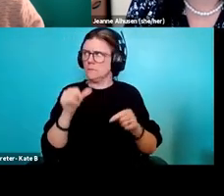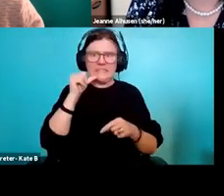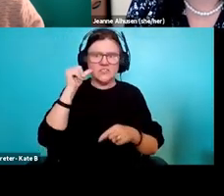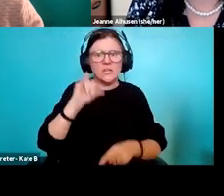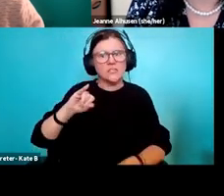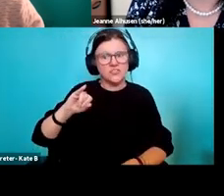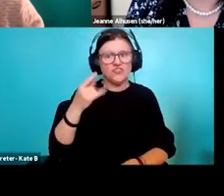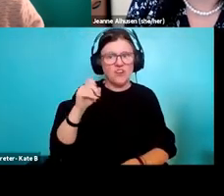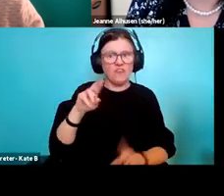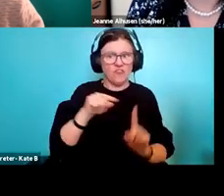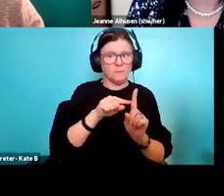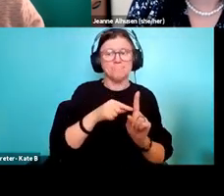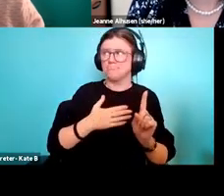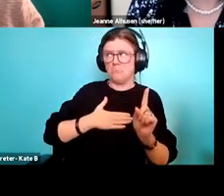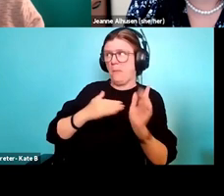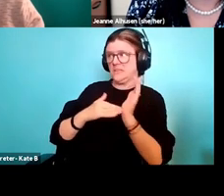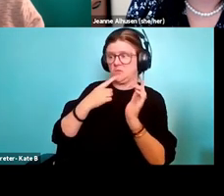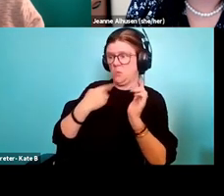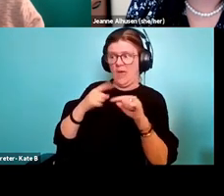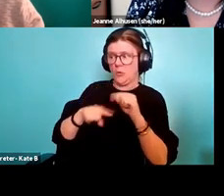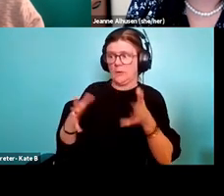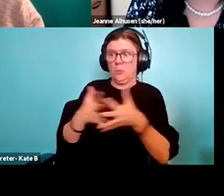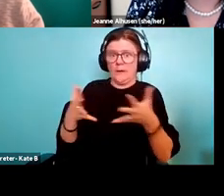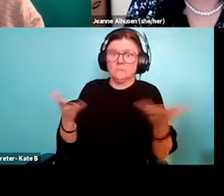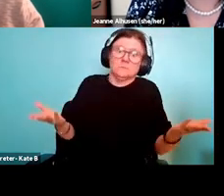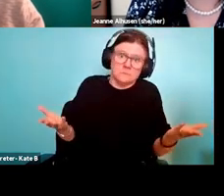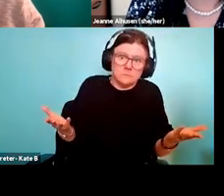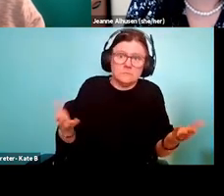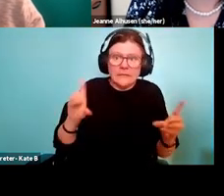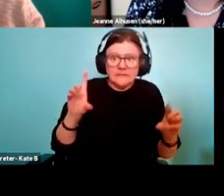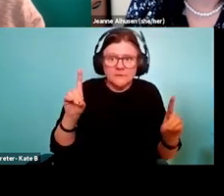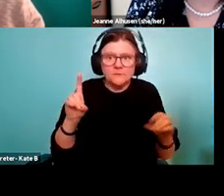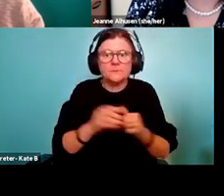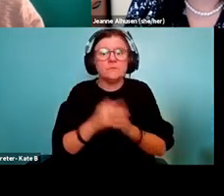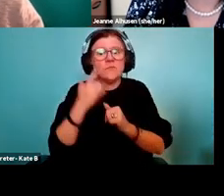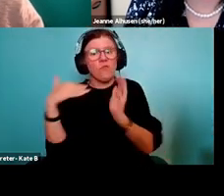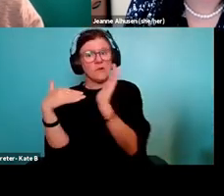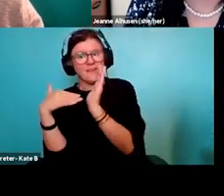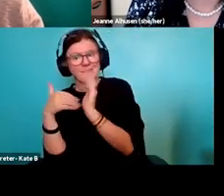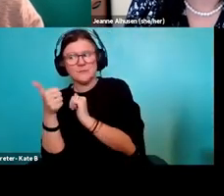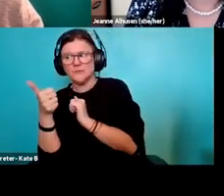was her experience as well. For healthcare providers, there is very little, if any, formal